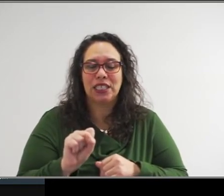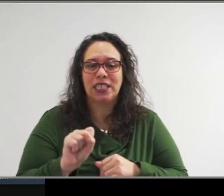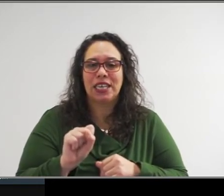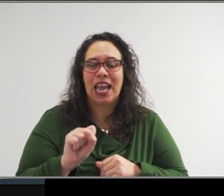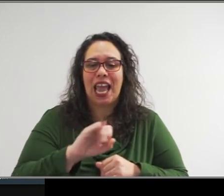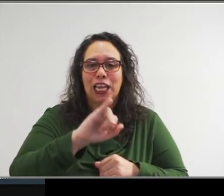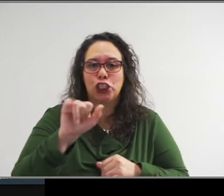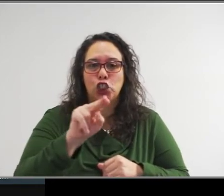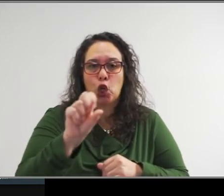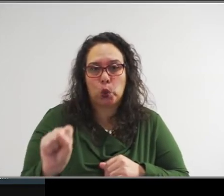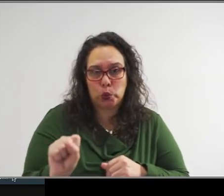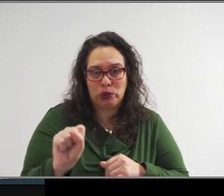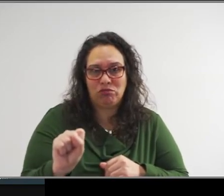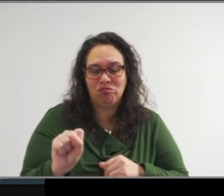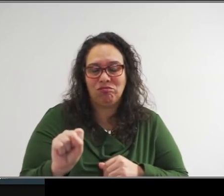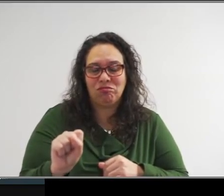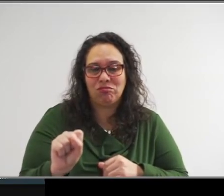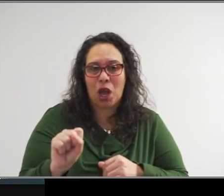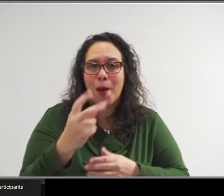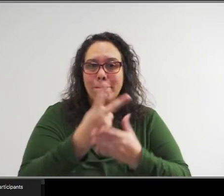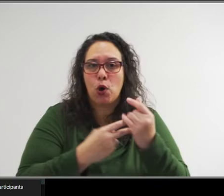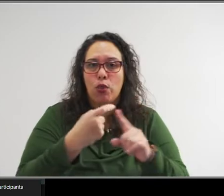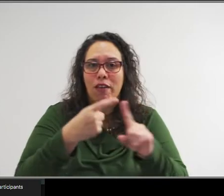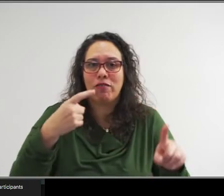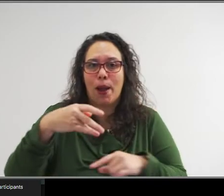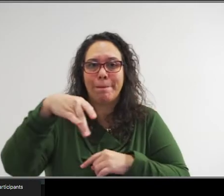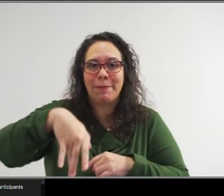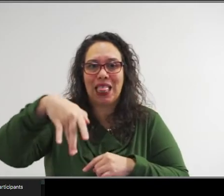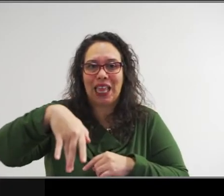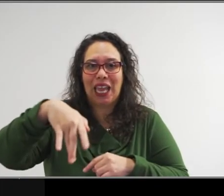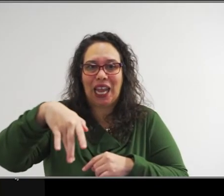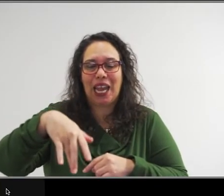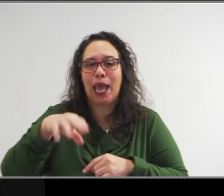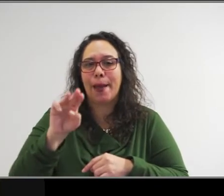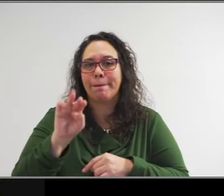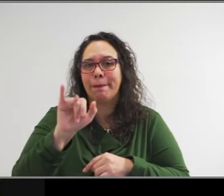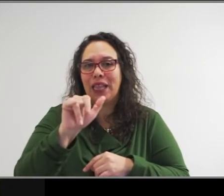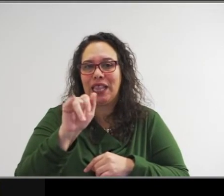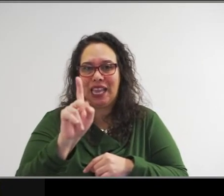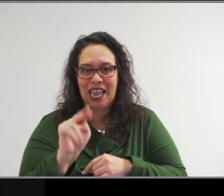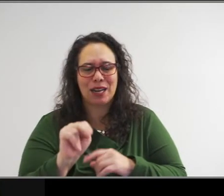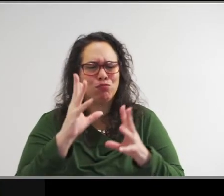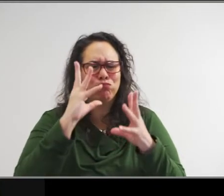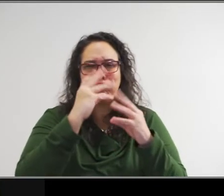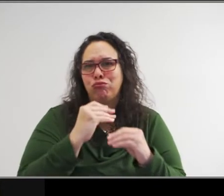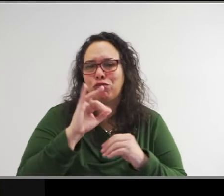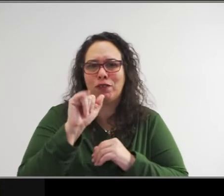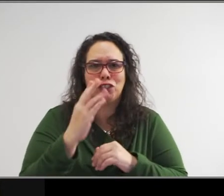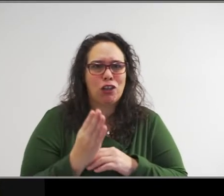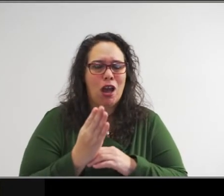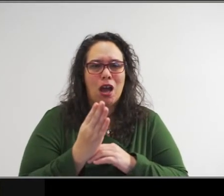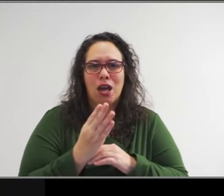and they just, oh, they did such a beautiful job representing us. They made us very proud, themselves proud